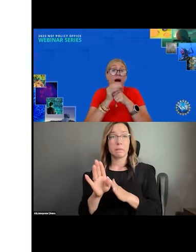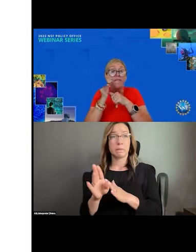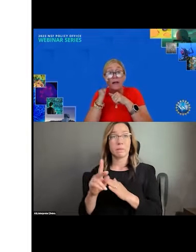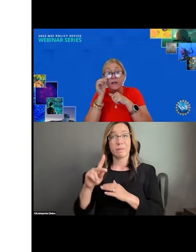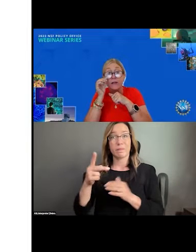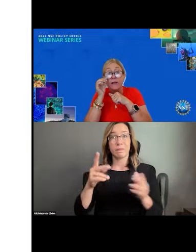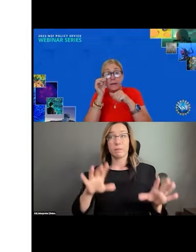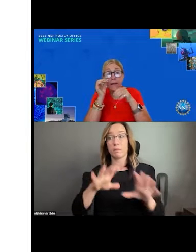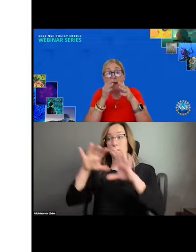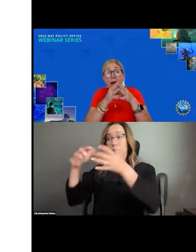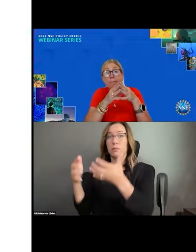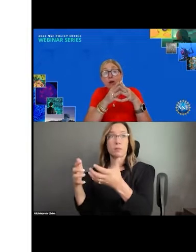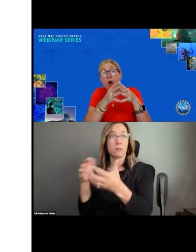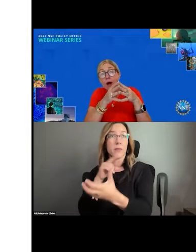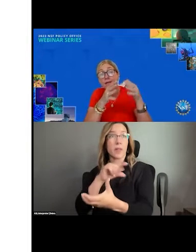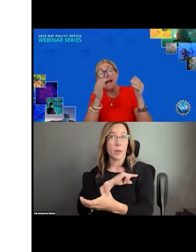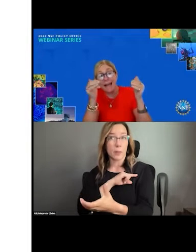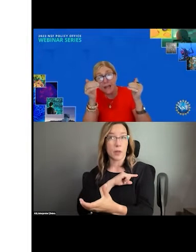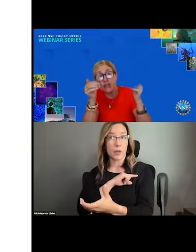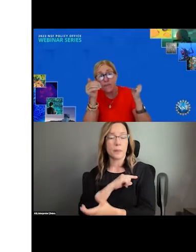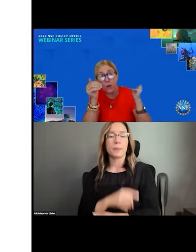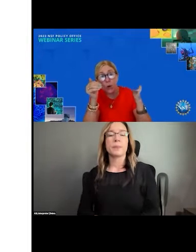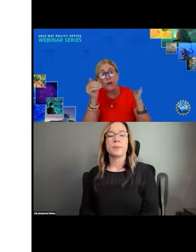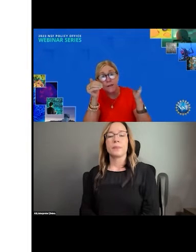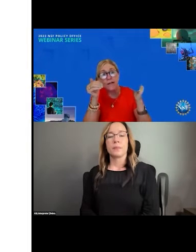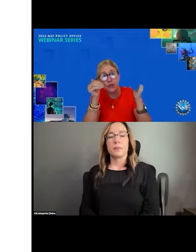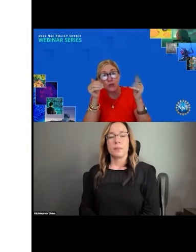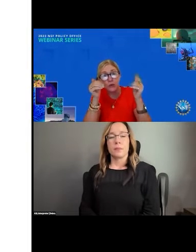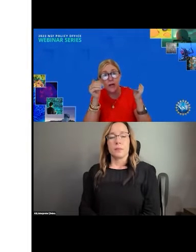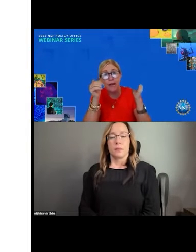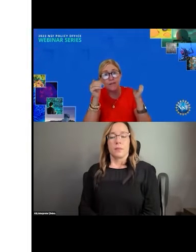of eligibility because each of the organizational types